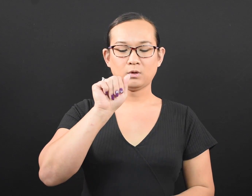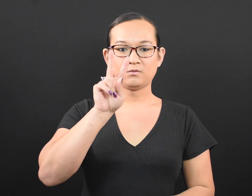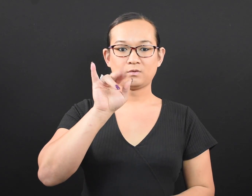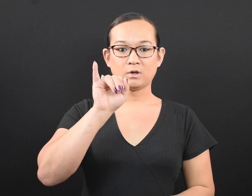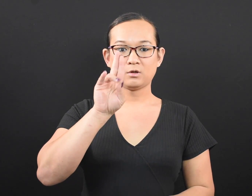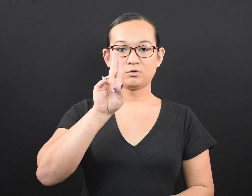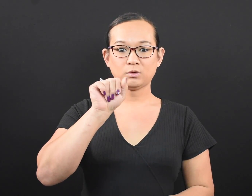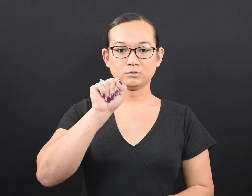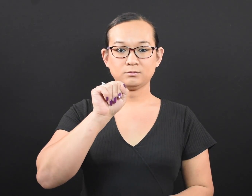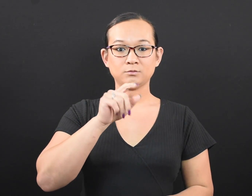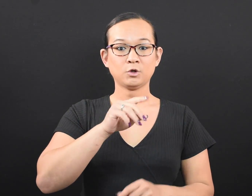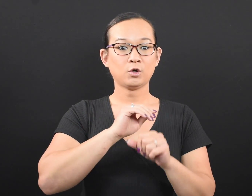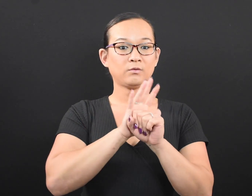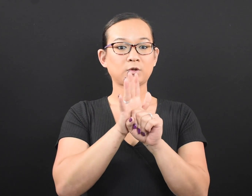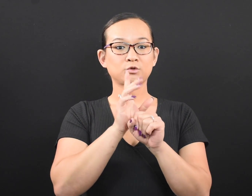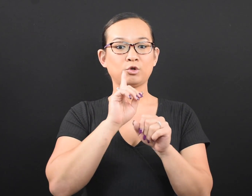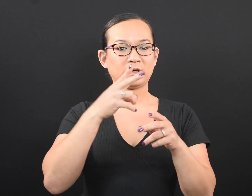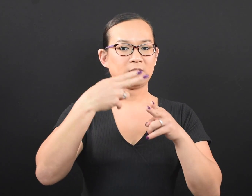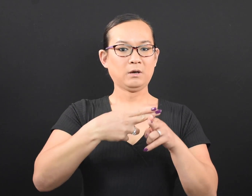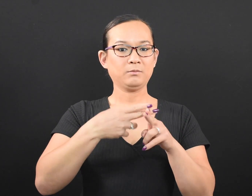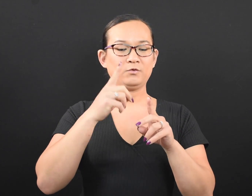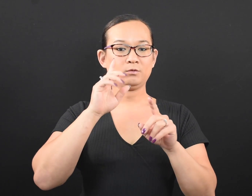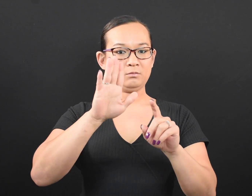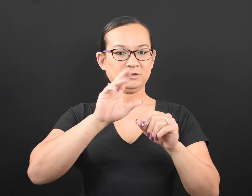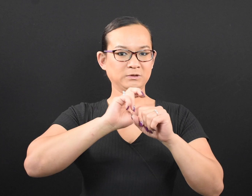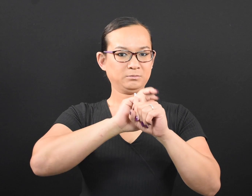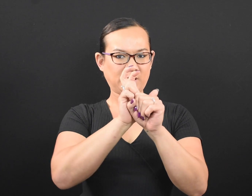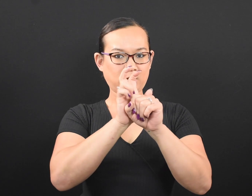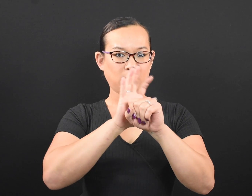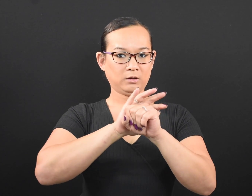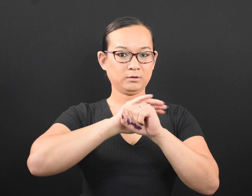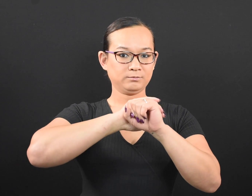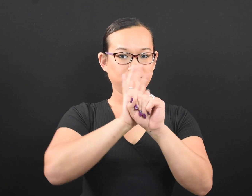The virus that causes COVID-19 is a type of coronavirus, a large family of viruses.